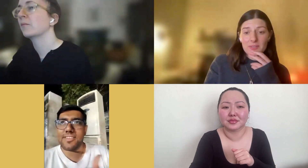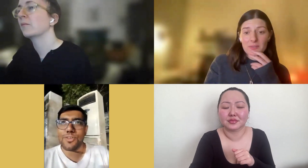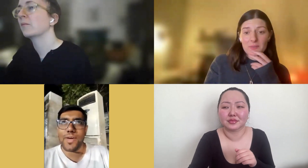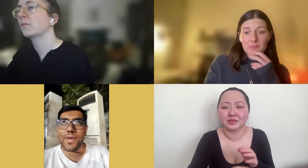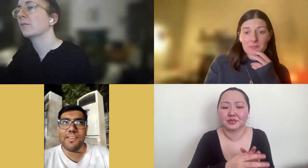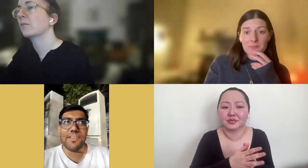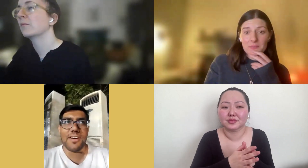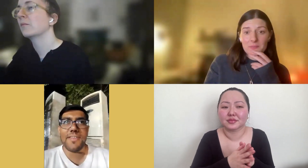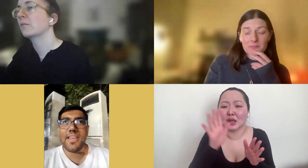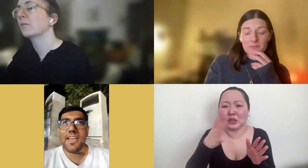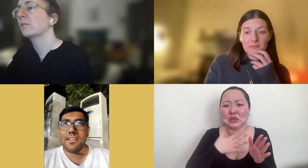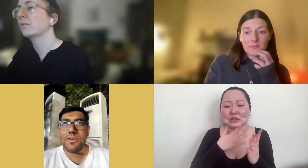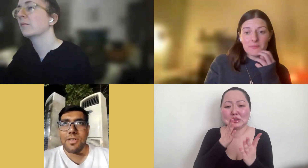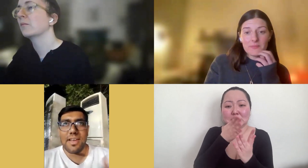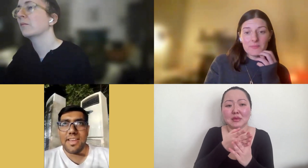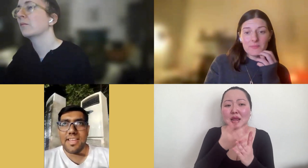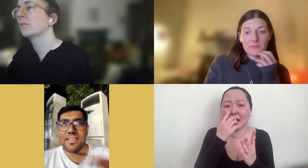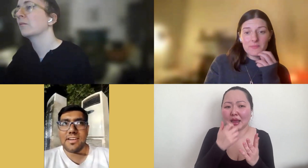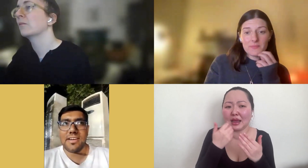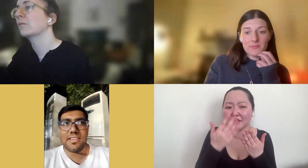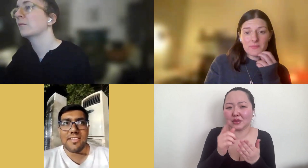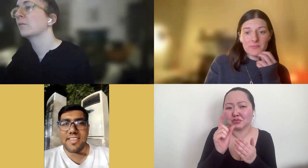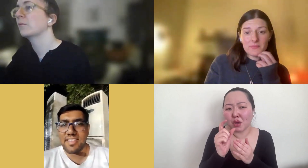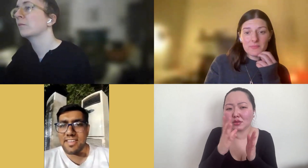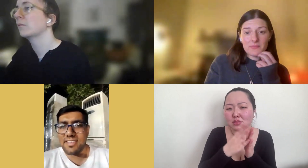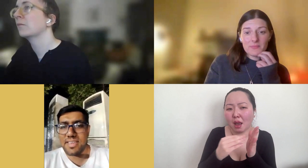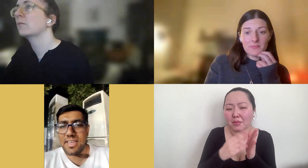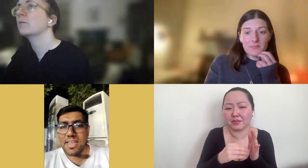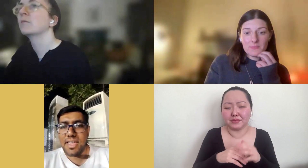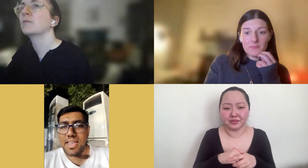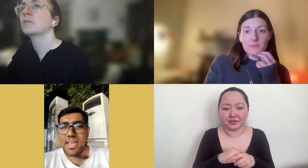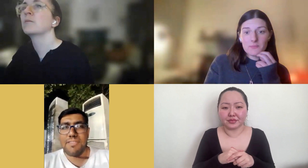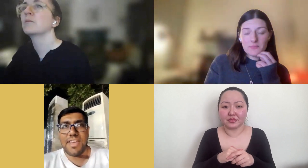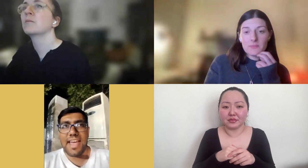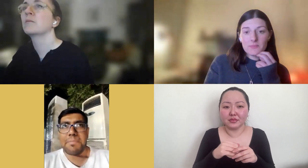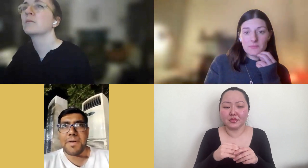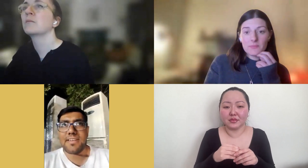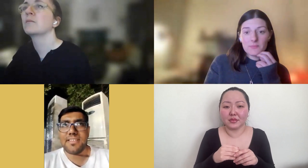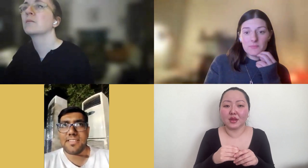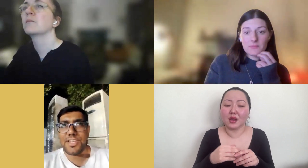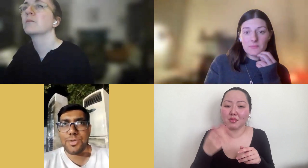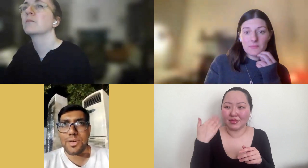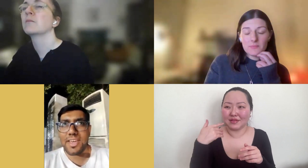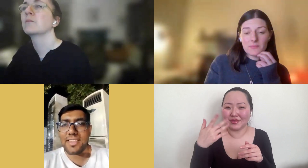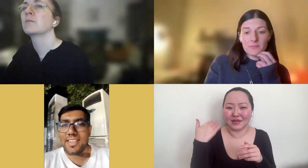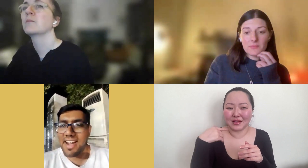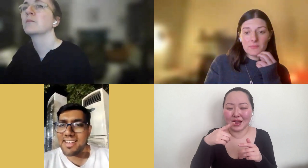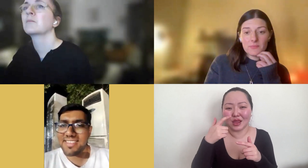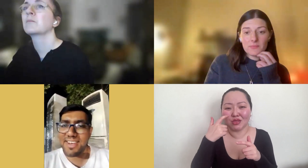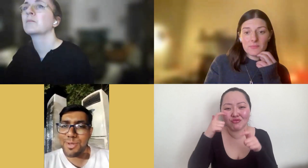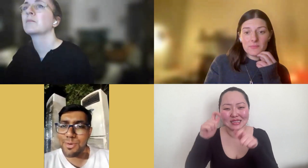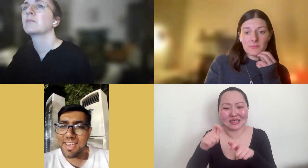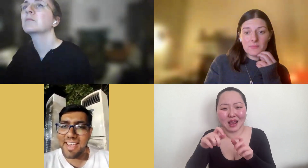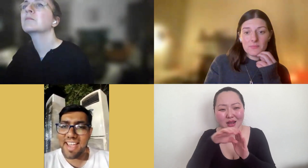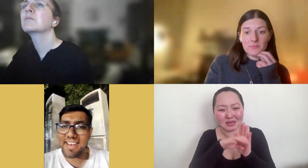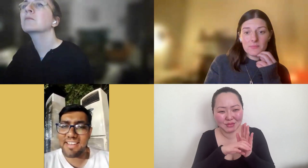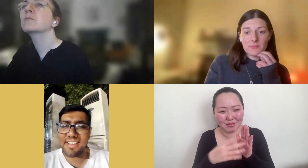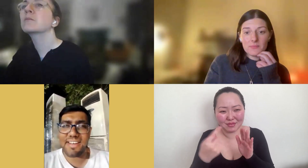this while we were running the residency. We had partners in the UK, artists in the UK, they had